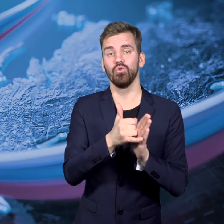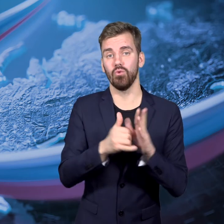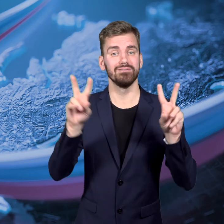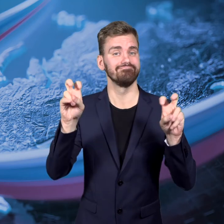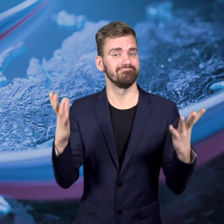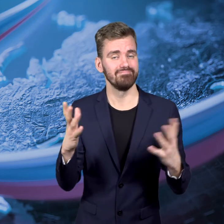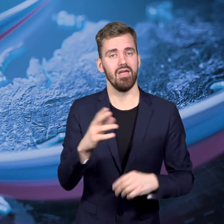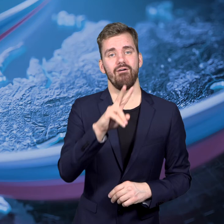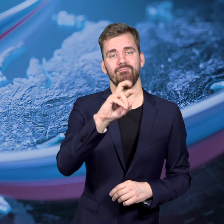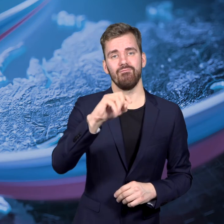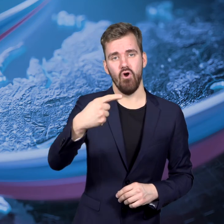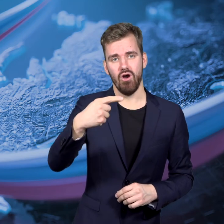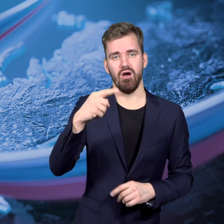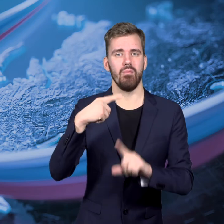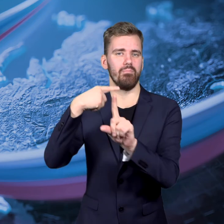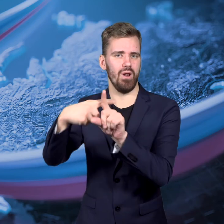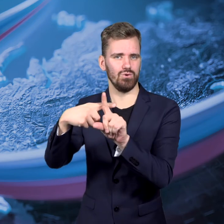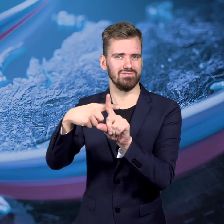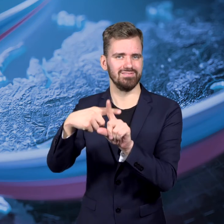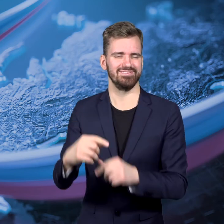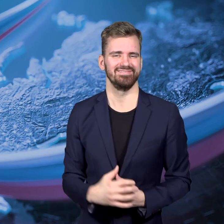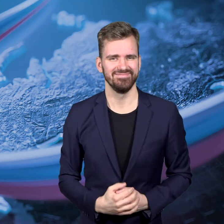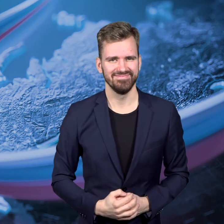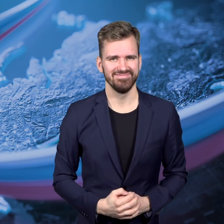on the “VOG plus” YouTube channel.